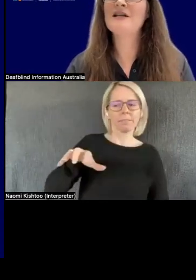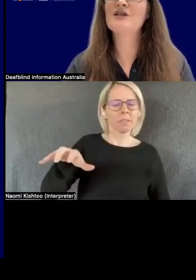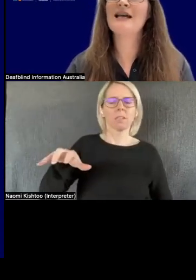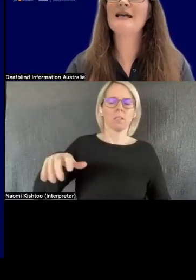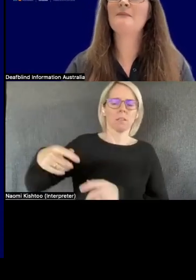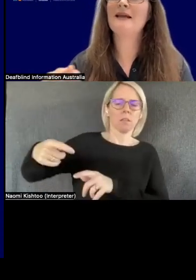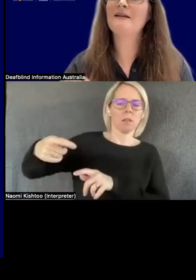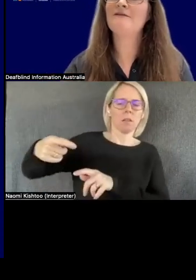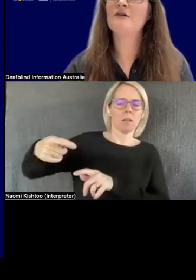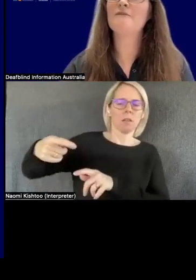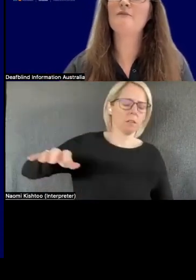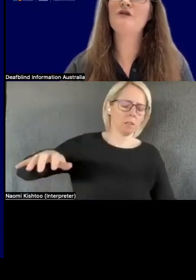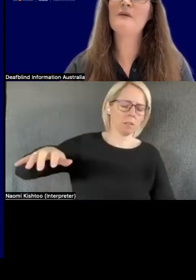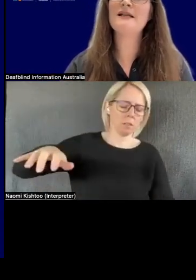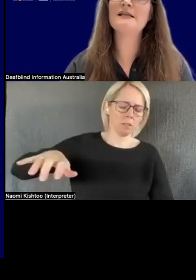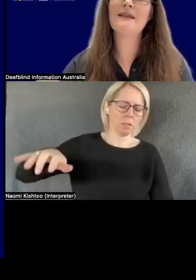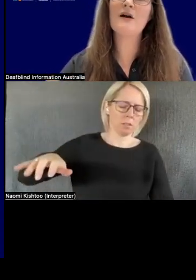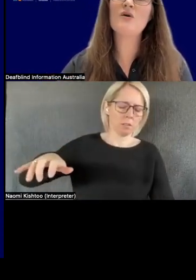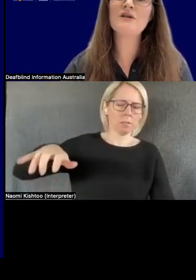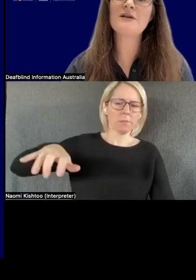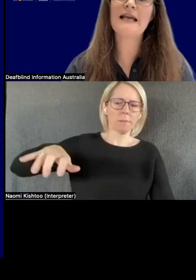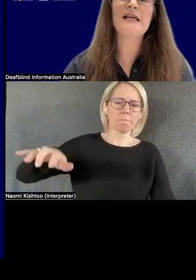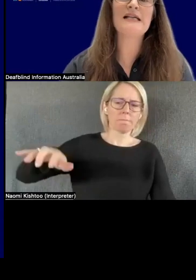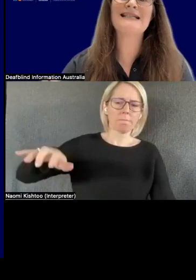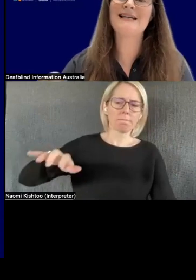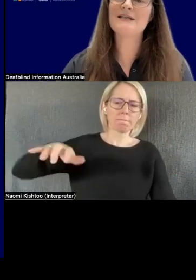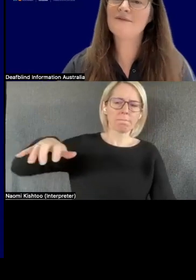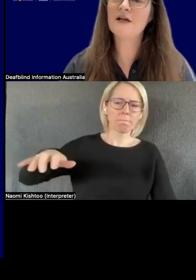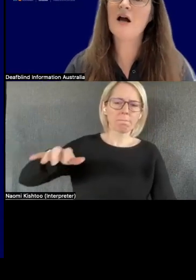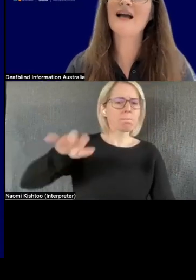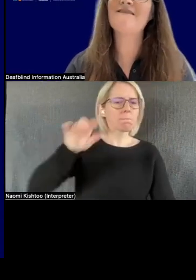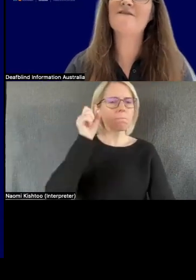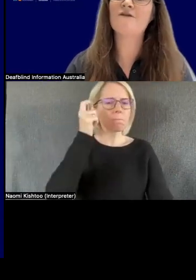hand shape, they can feel the movements, but they’re also getting a sense of the kind of